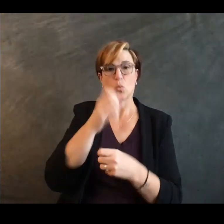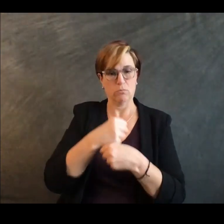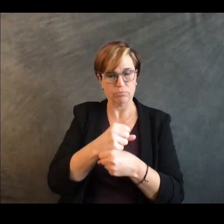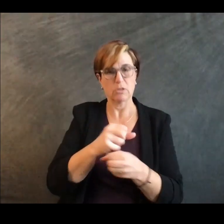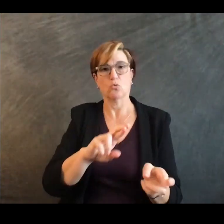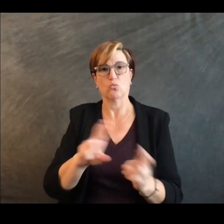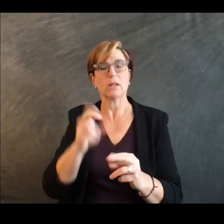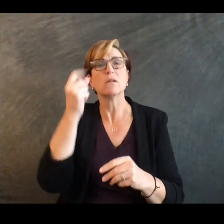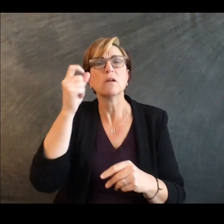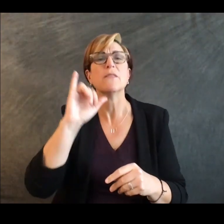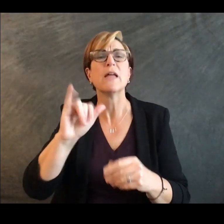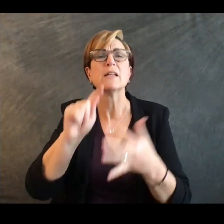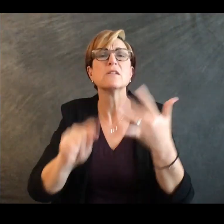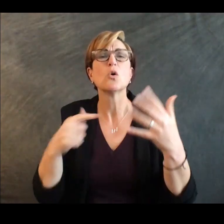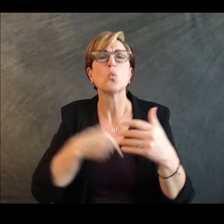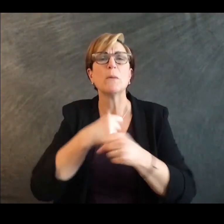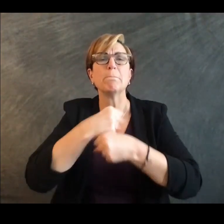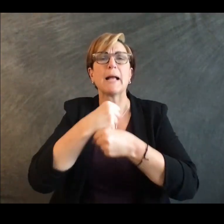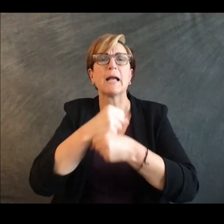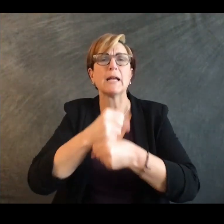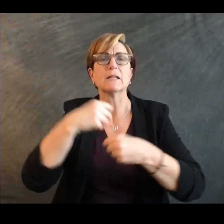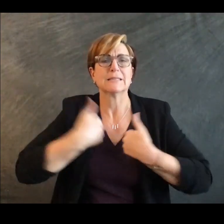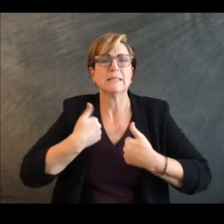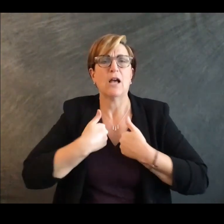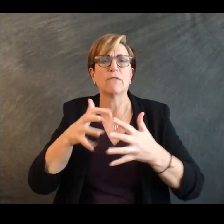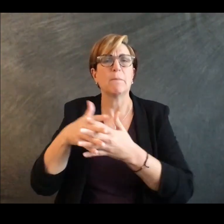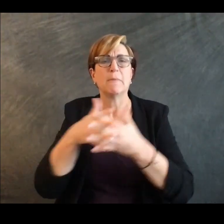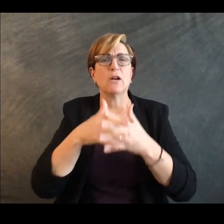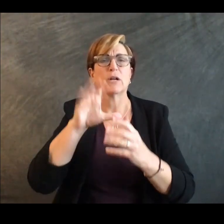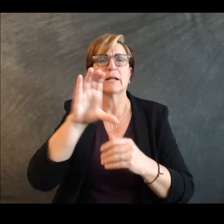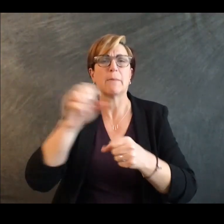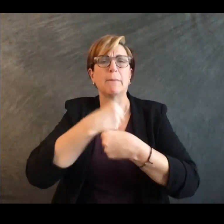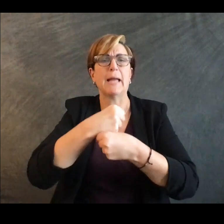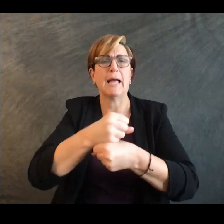that we're building for the most part and we have as you know great companies